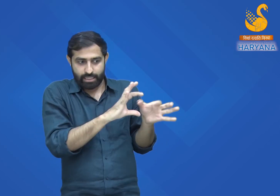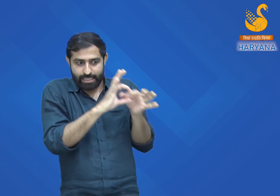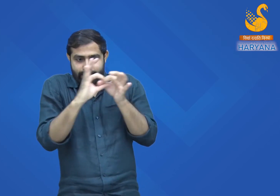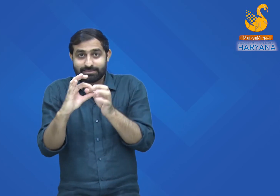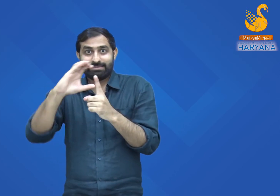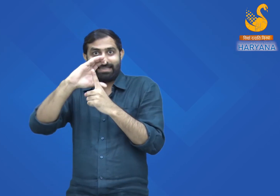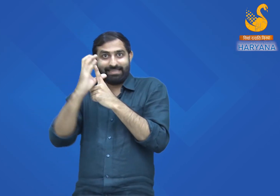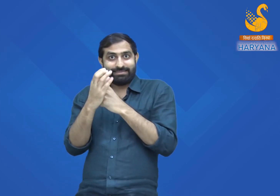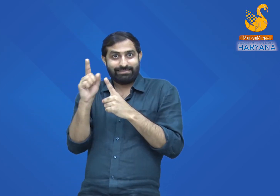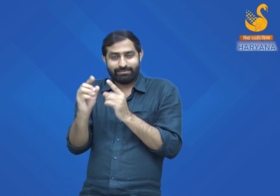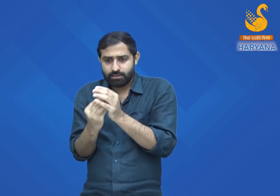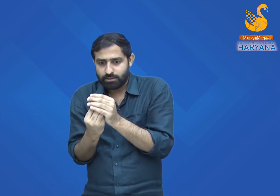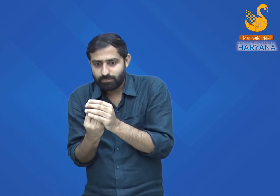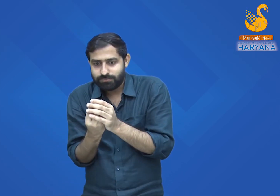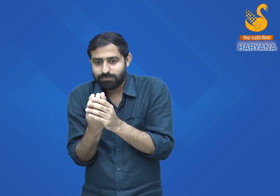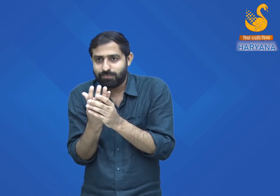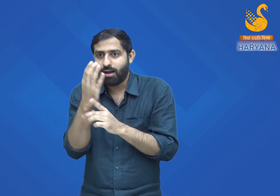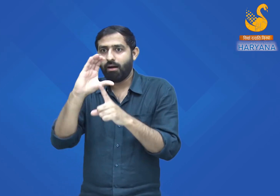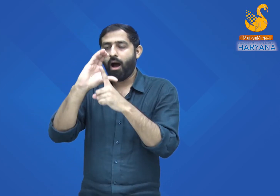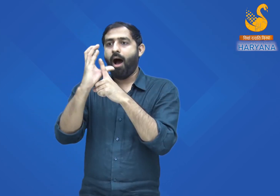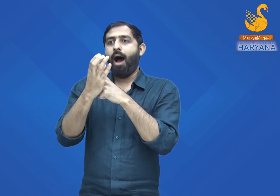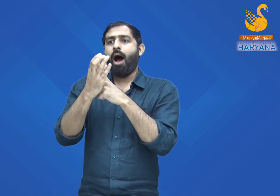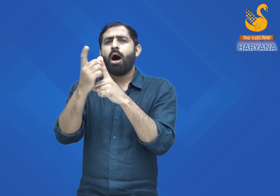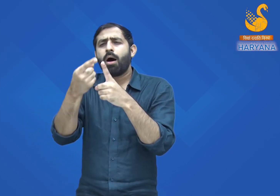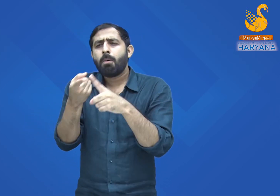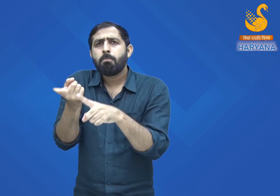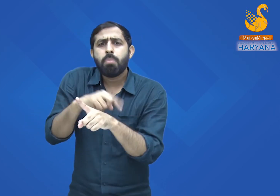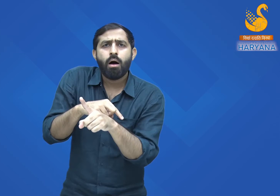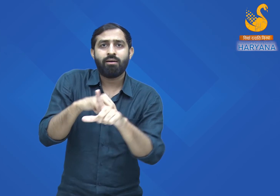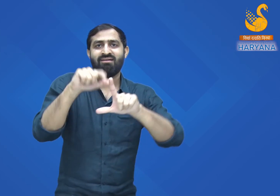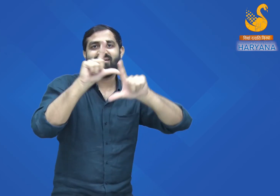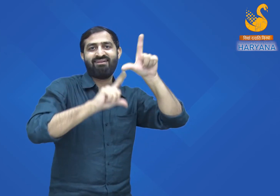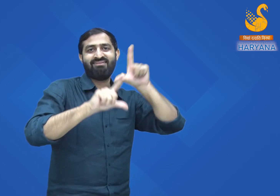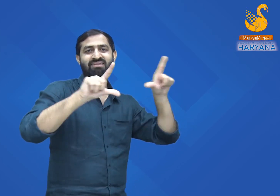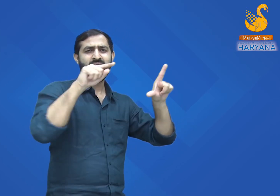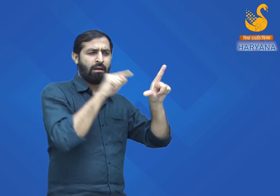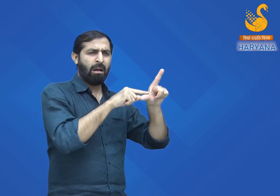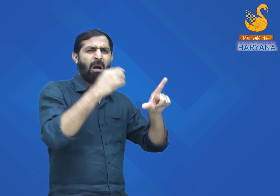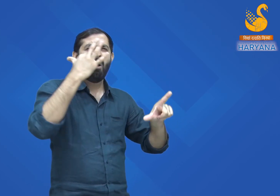Language is the carrier of our culture. Therefore we can see that it is very important